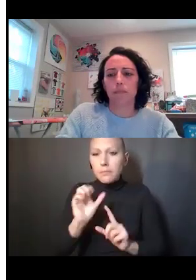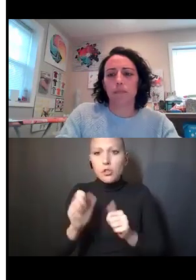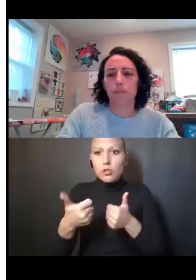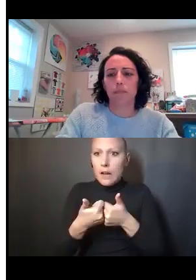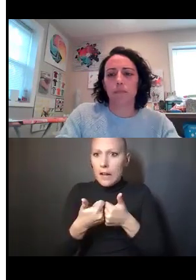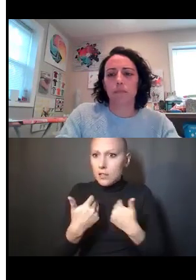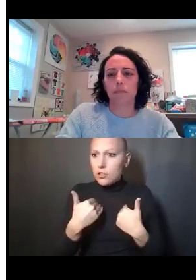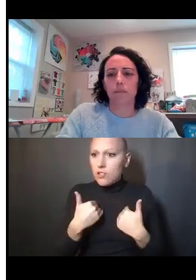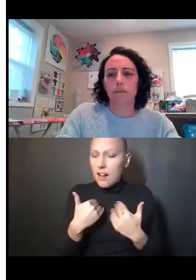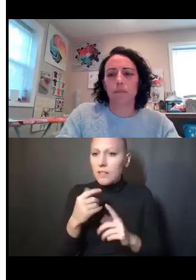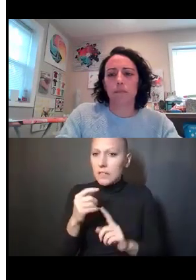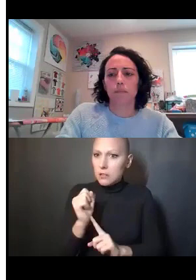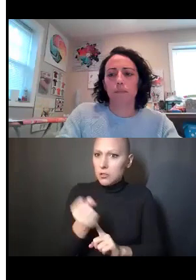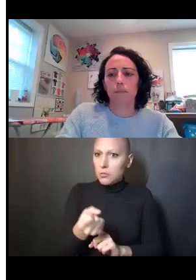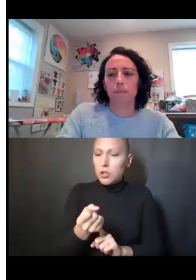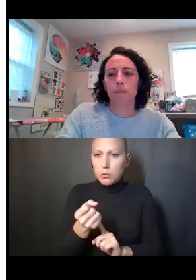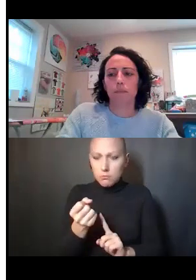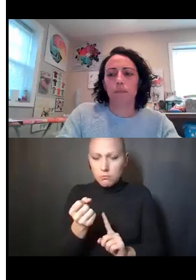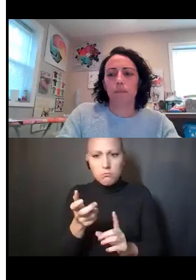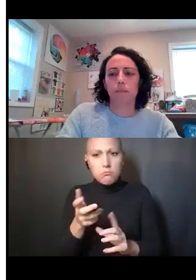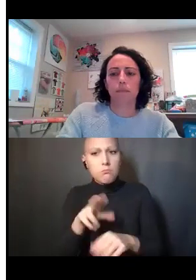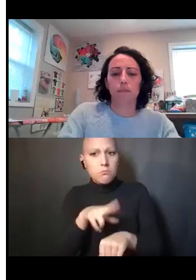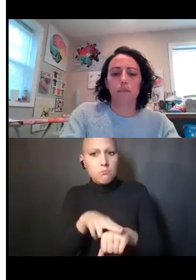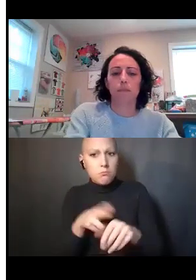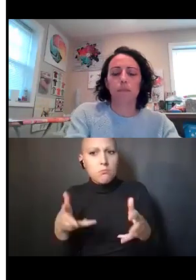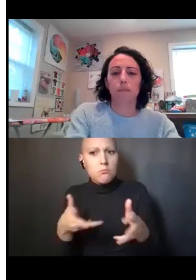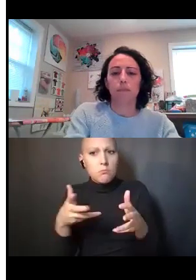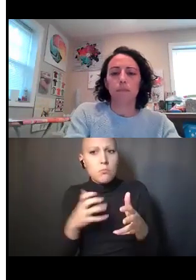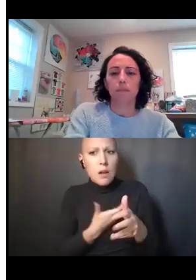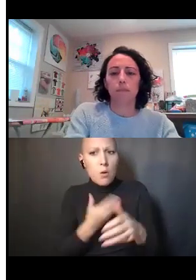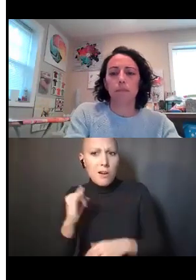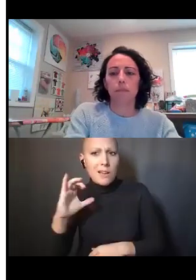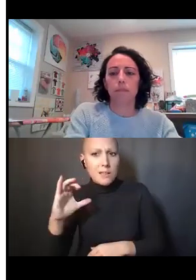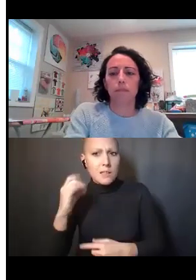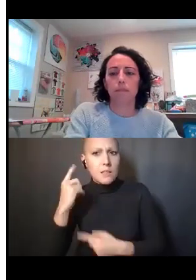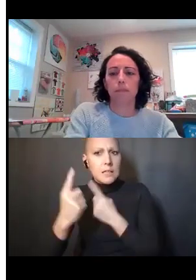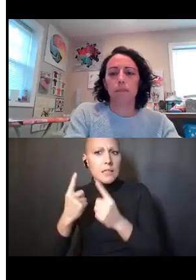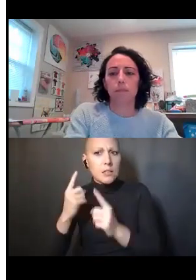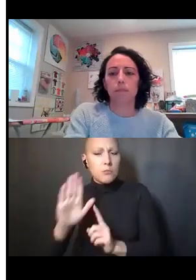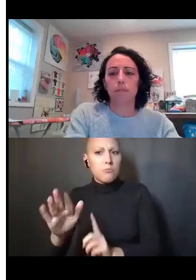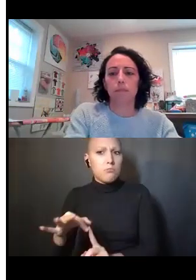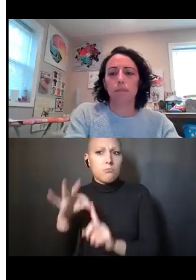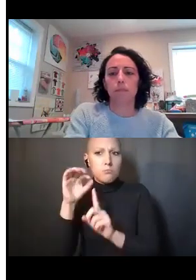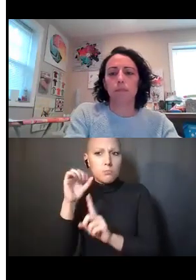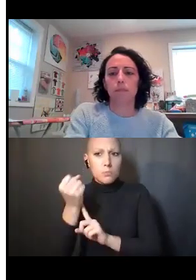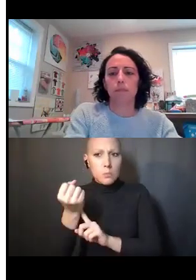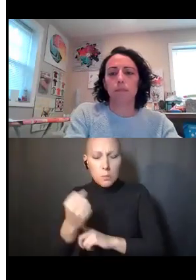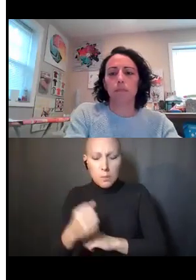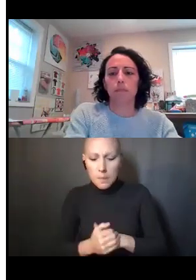we will encourage our ICs to consider that. But pretty much everything that is outlined